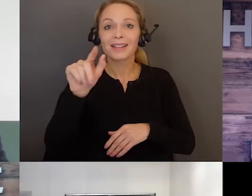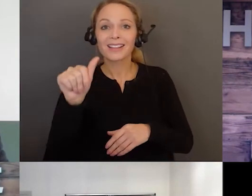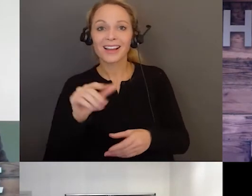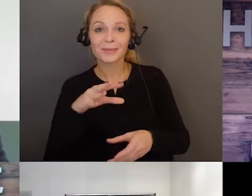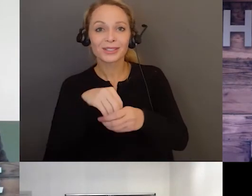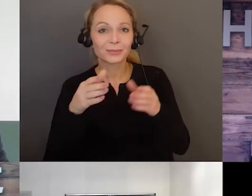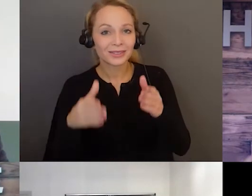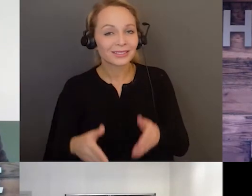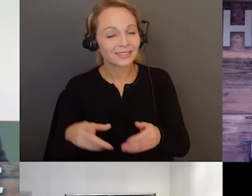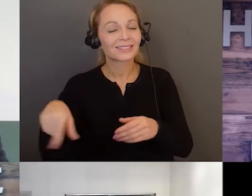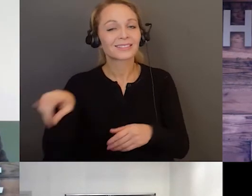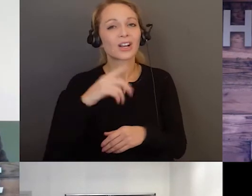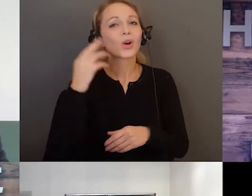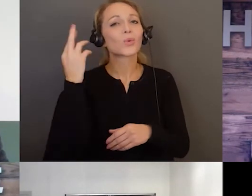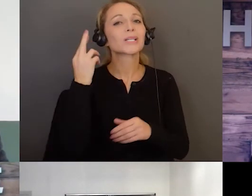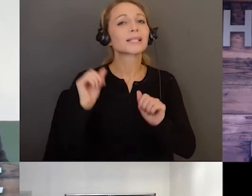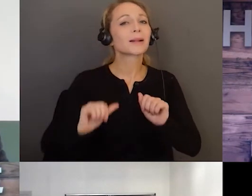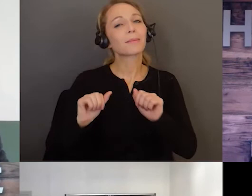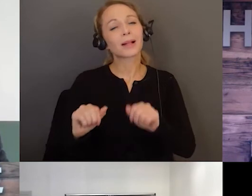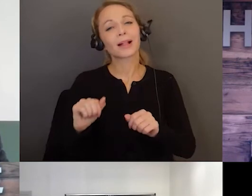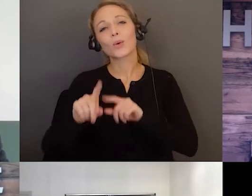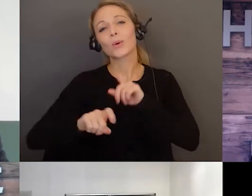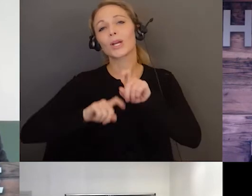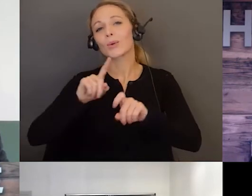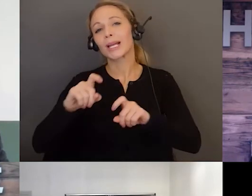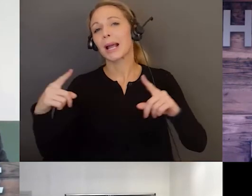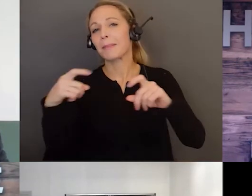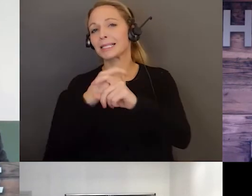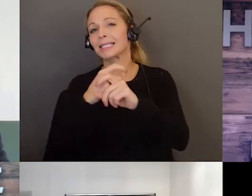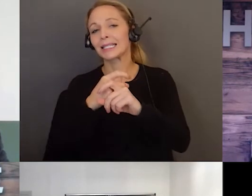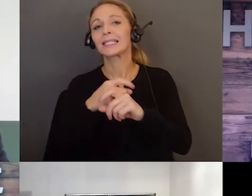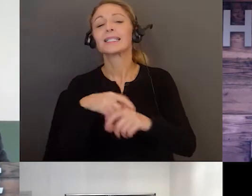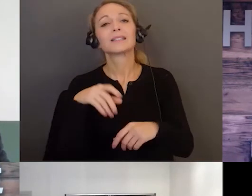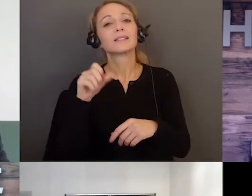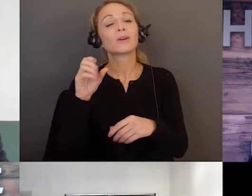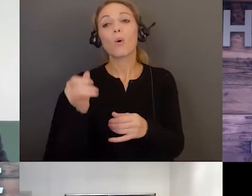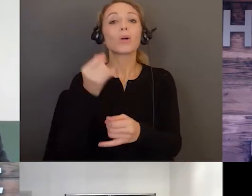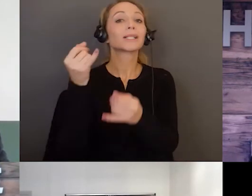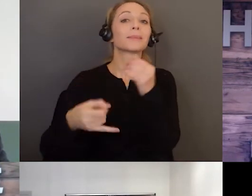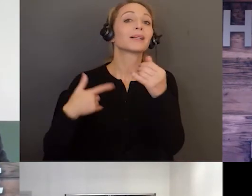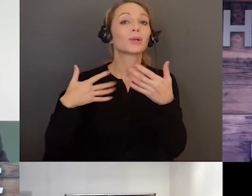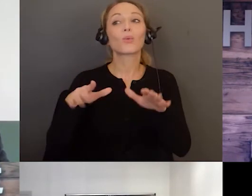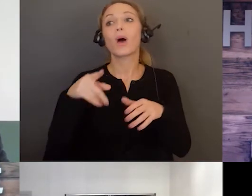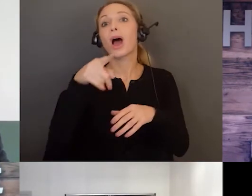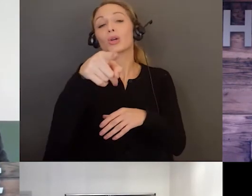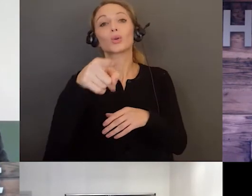PARTICIPANTS IS A REASONABLE QUERY COMPLEXITY. SO ULTIMATELY, WE DON'T WANT TO RETURN TOO MUCH DATA IN